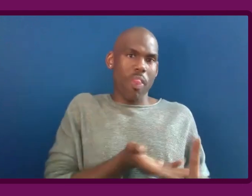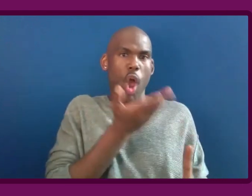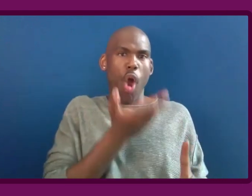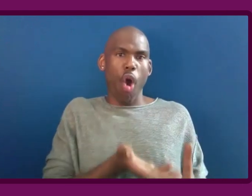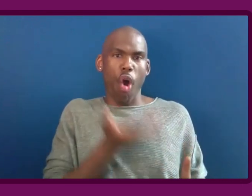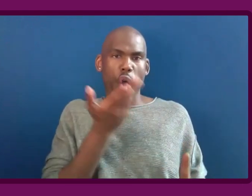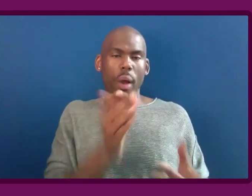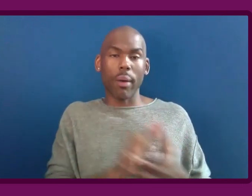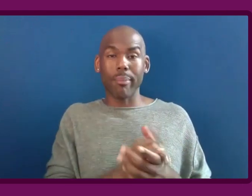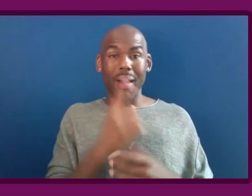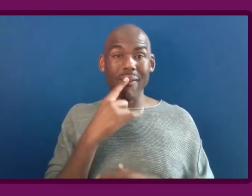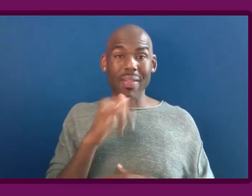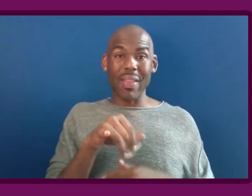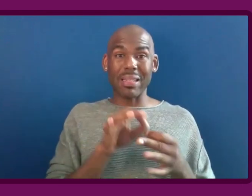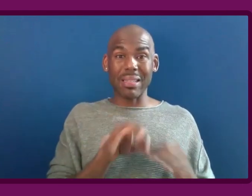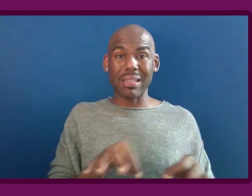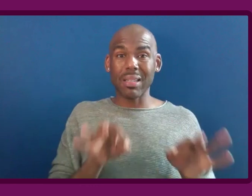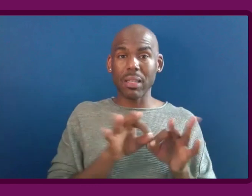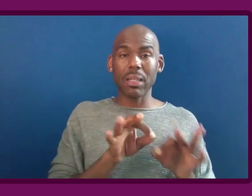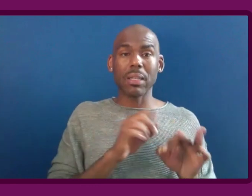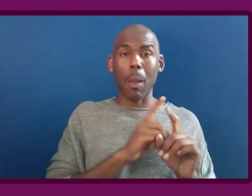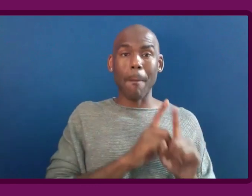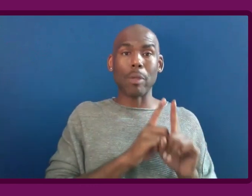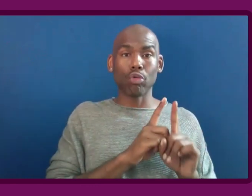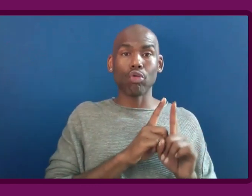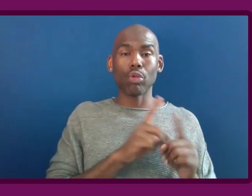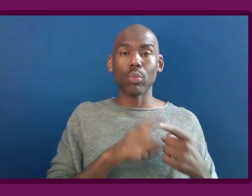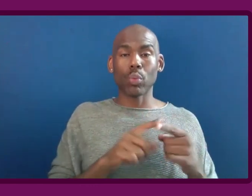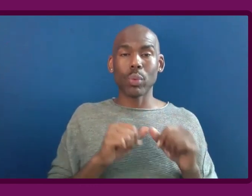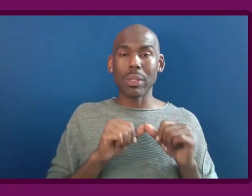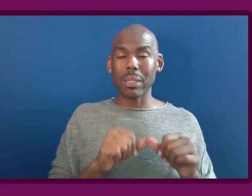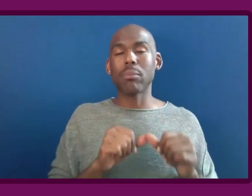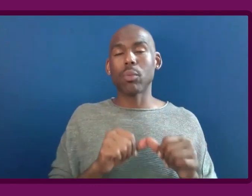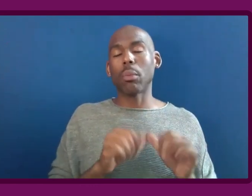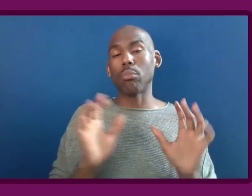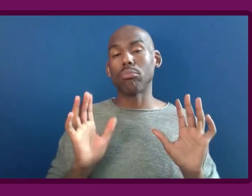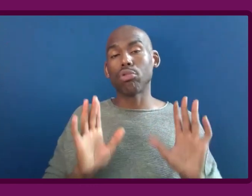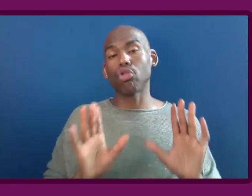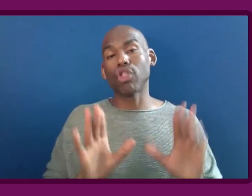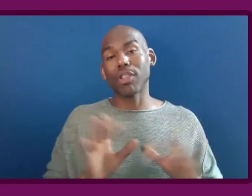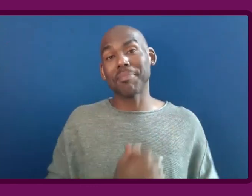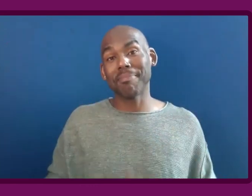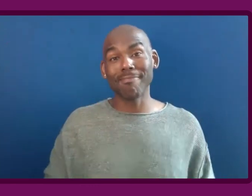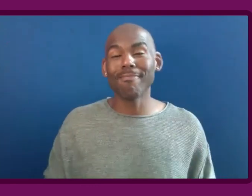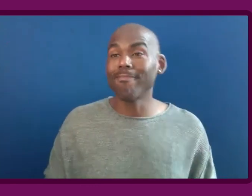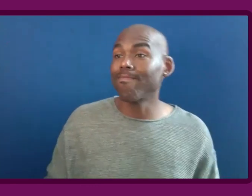I would say, first of all, listen. I think a good leader knows how to listen.